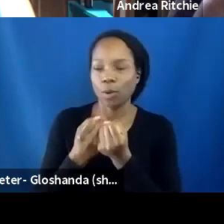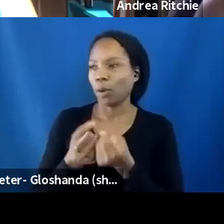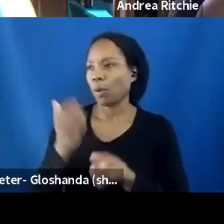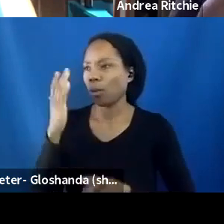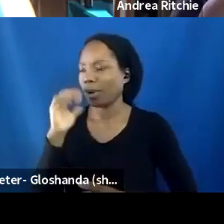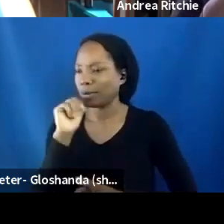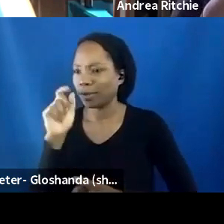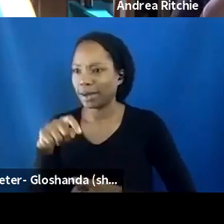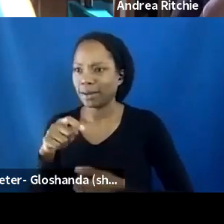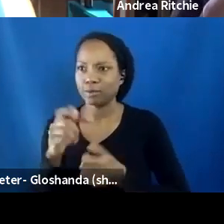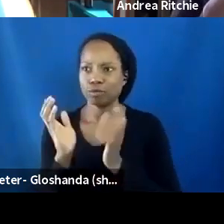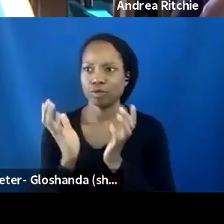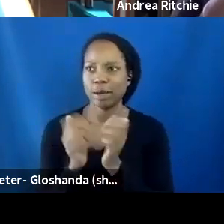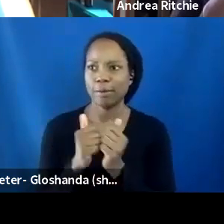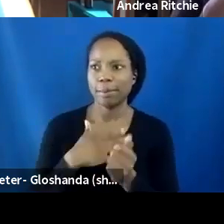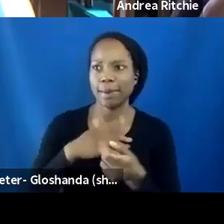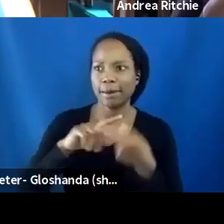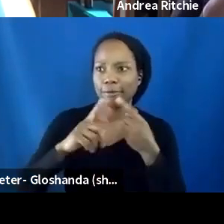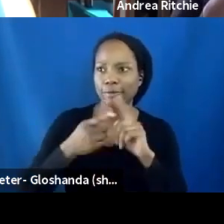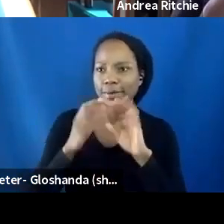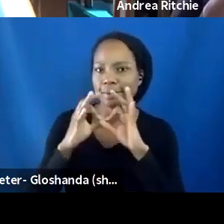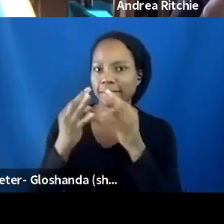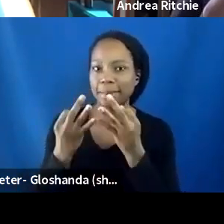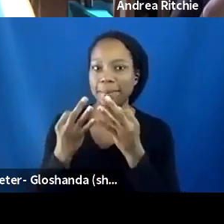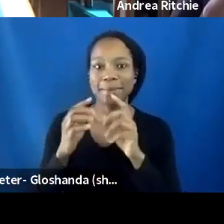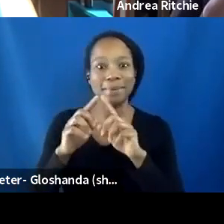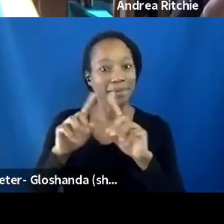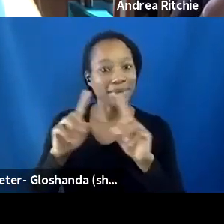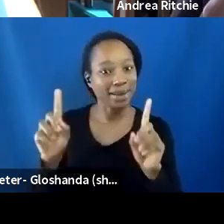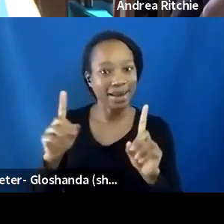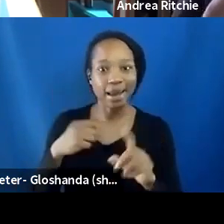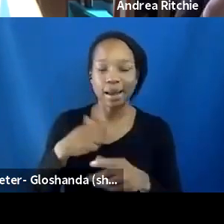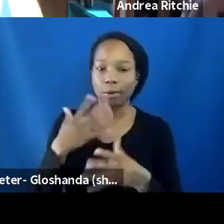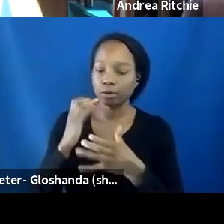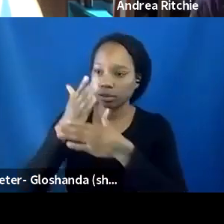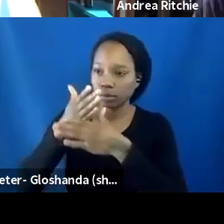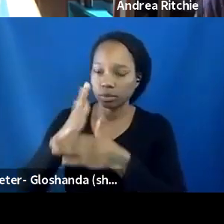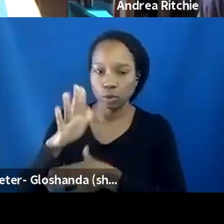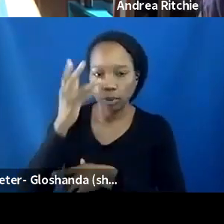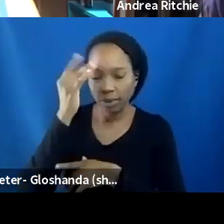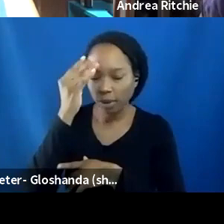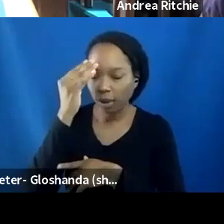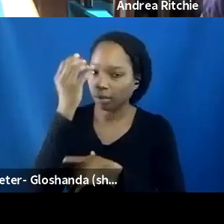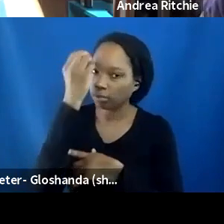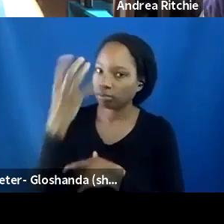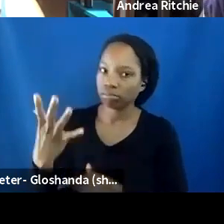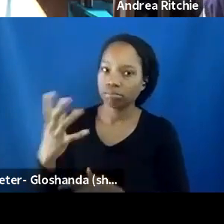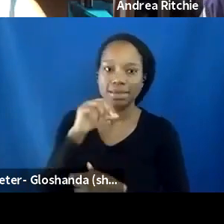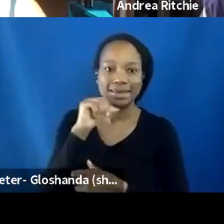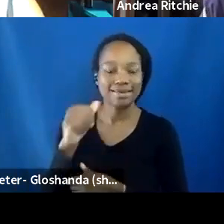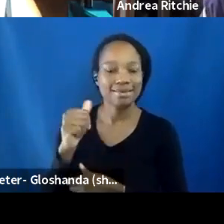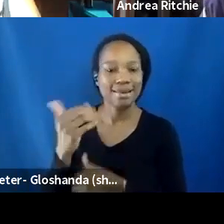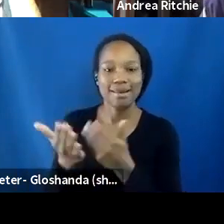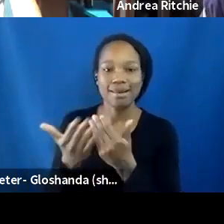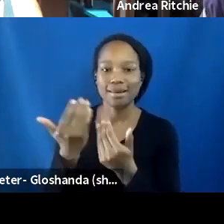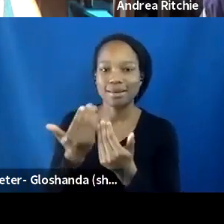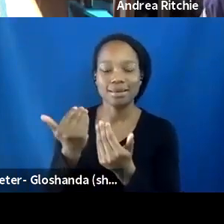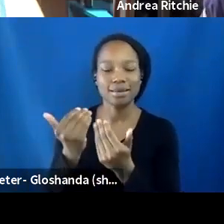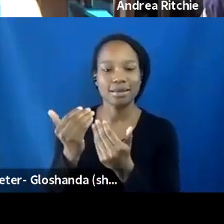And I'm gonna tell you that it is not an easy conversation, but it can be the make or break.